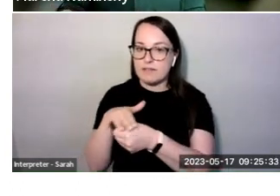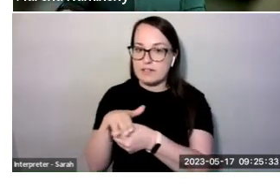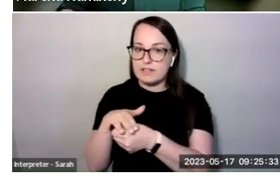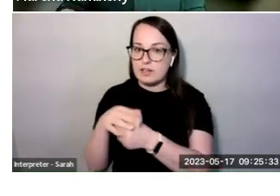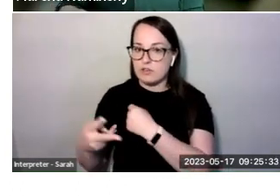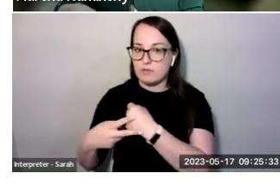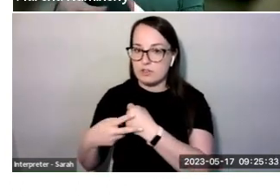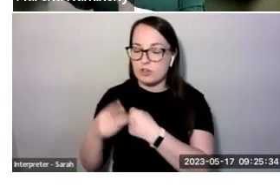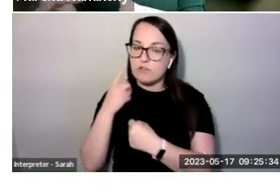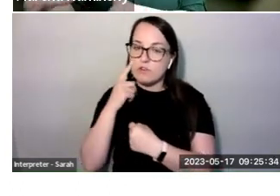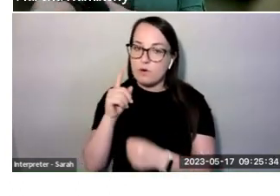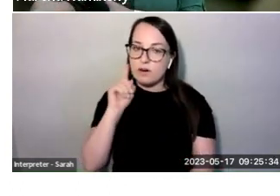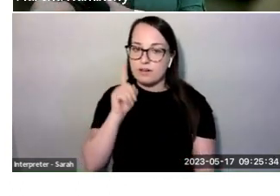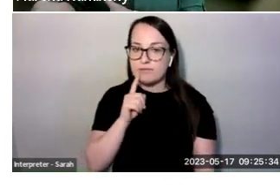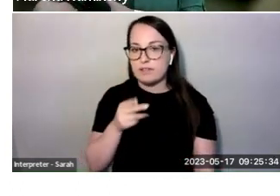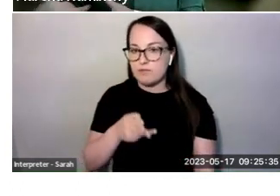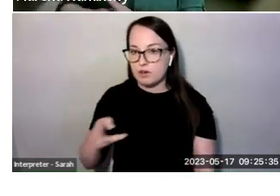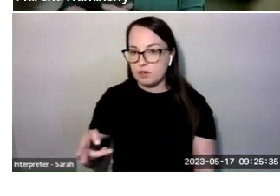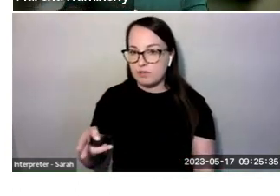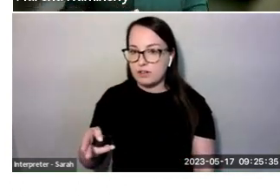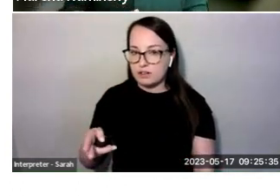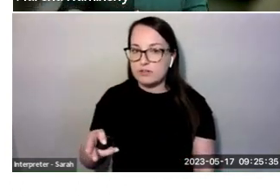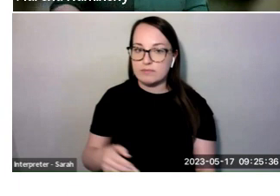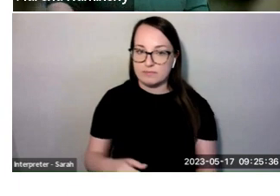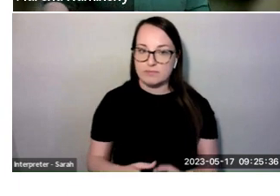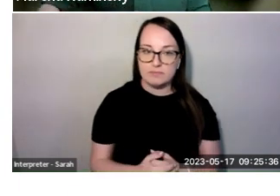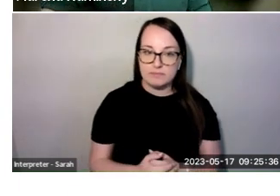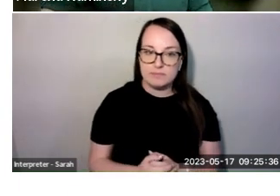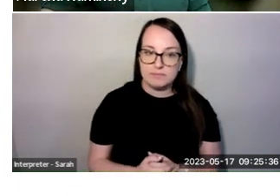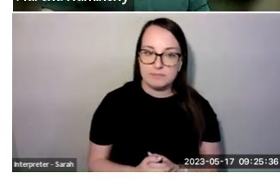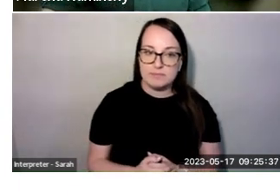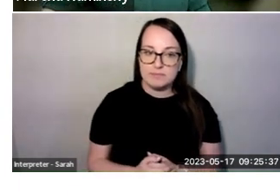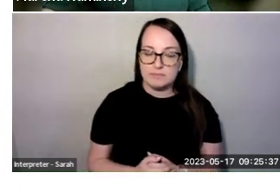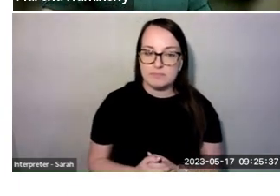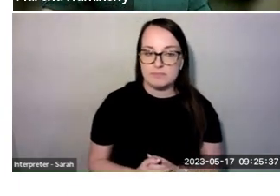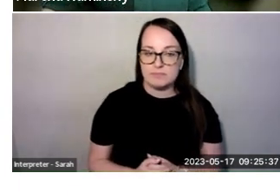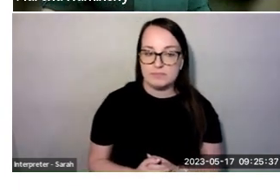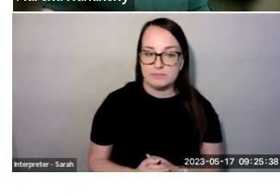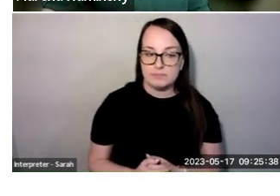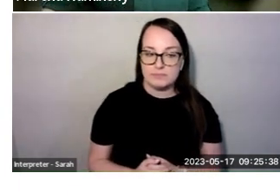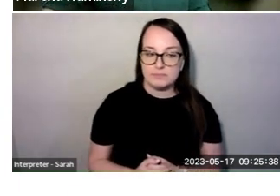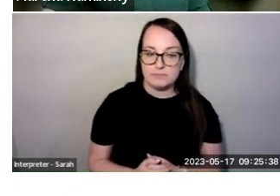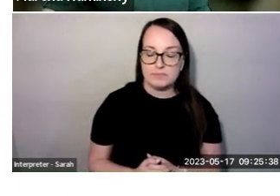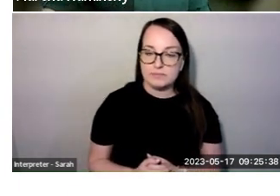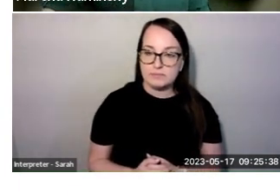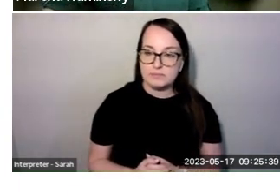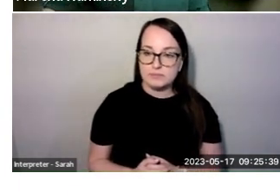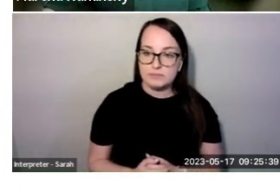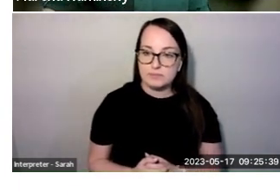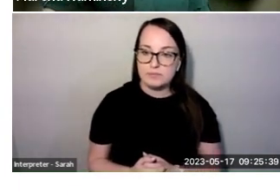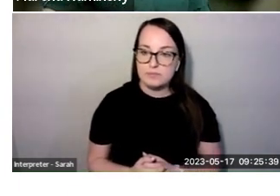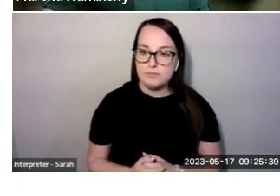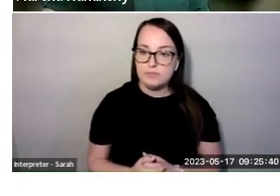easily seen by the audience and possibly have a section for deaf and hard of hearing individuals closer to the interpreter.